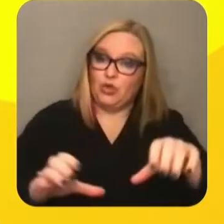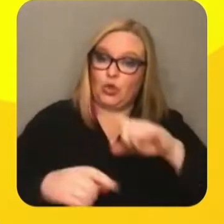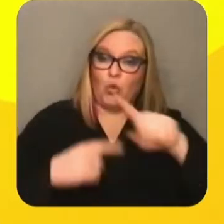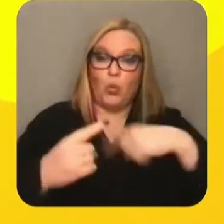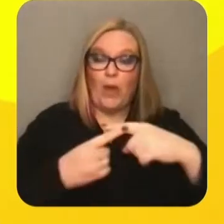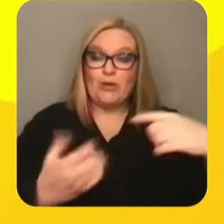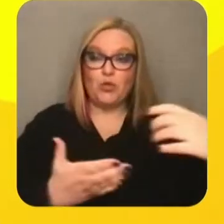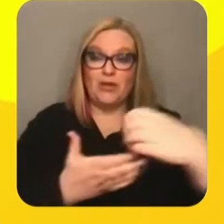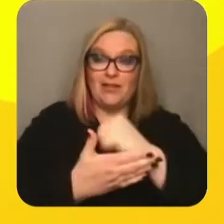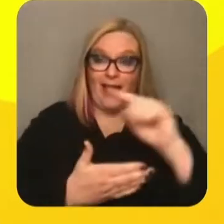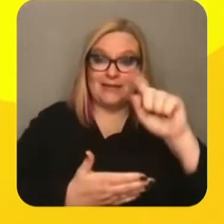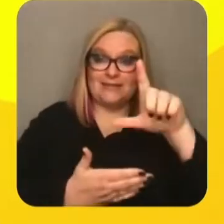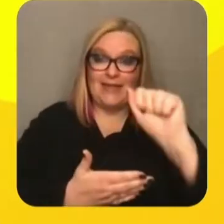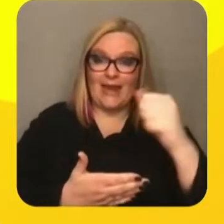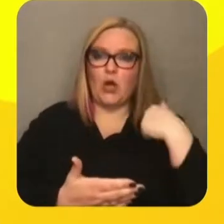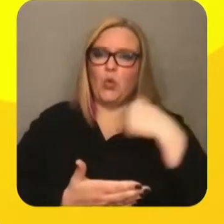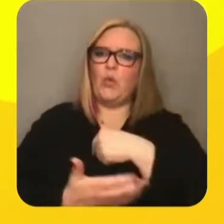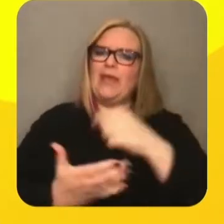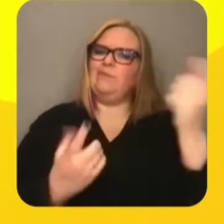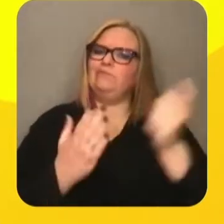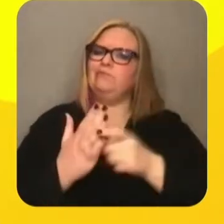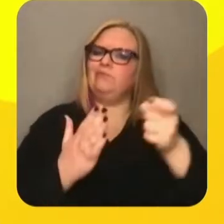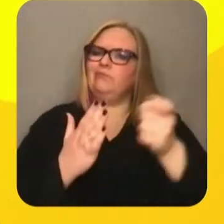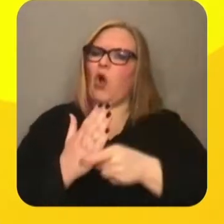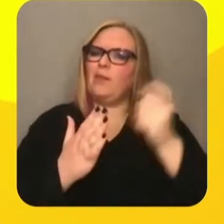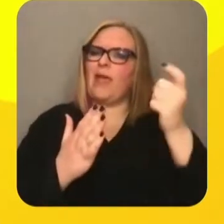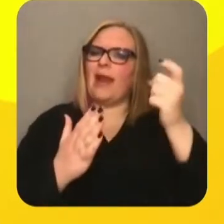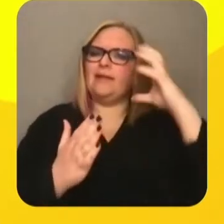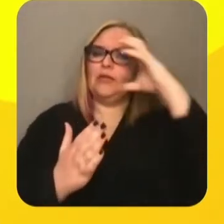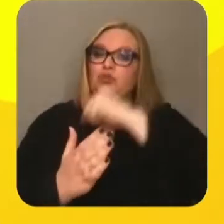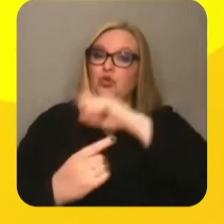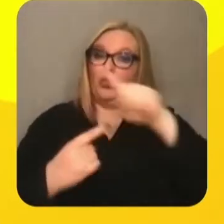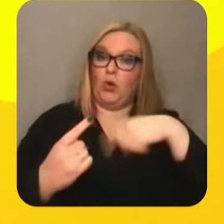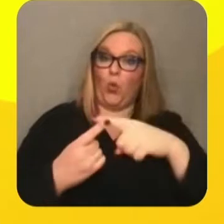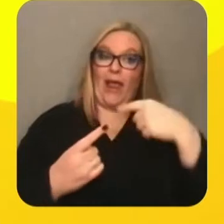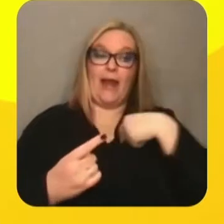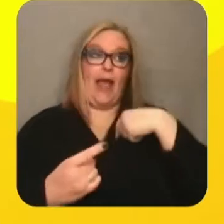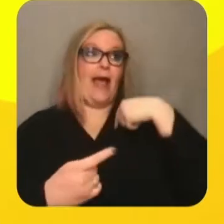there is an assumption made that when I tell you this you will do something with it.